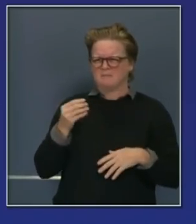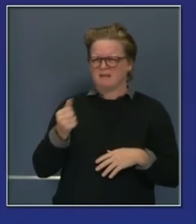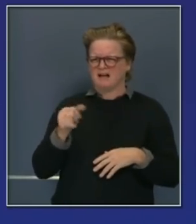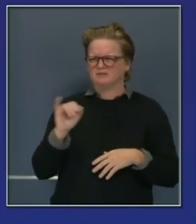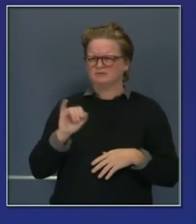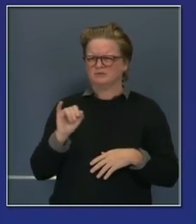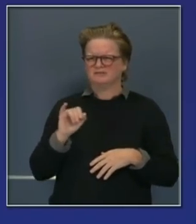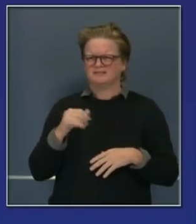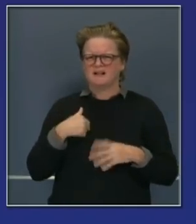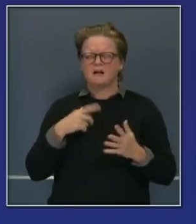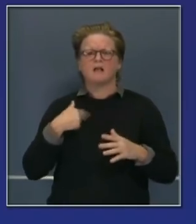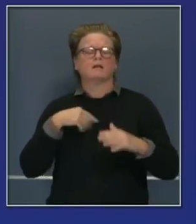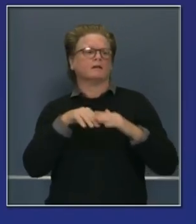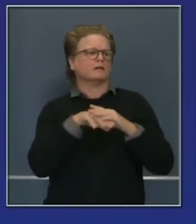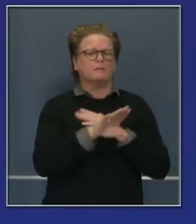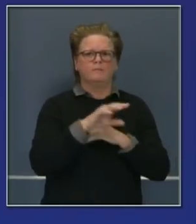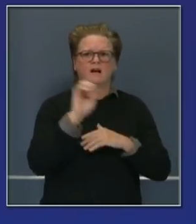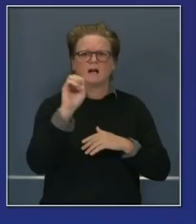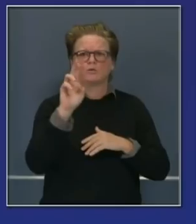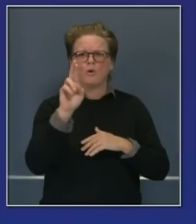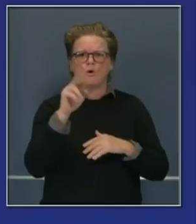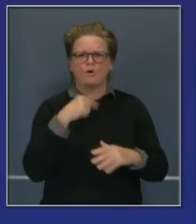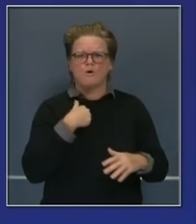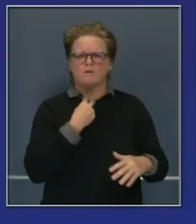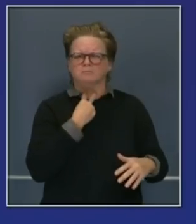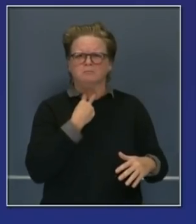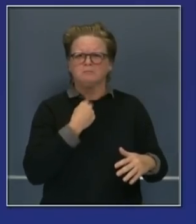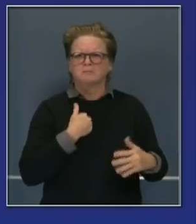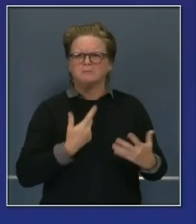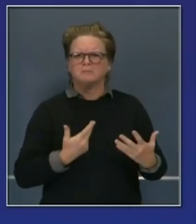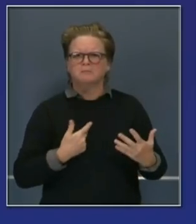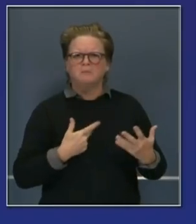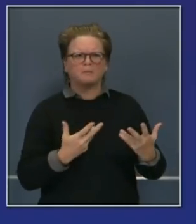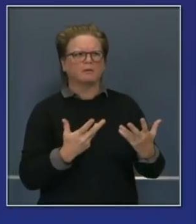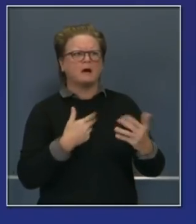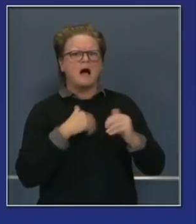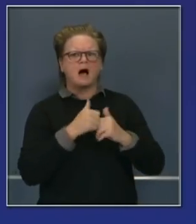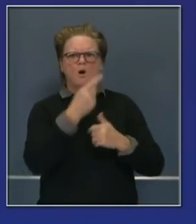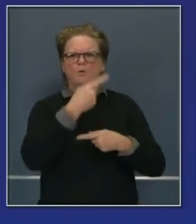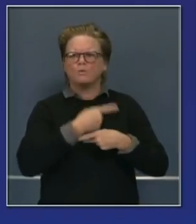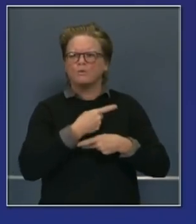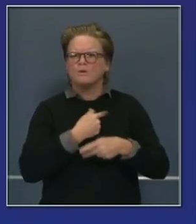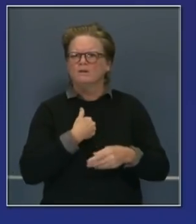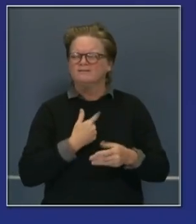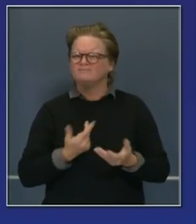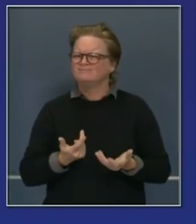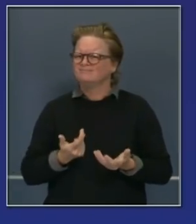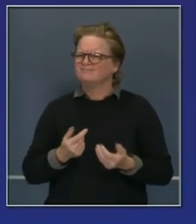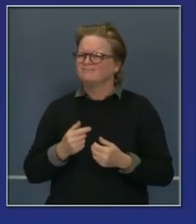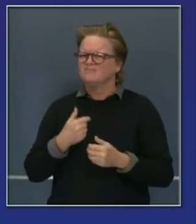YOU ARE PAYING FOR SICK CARE ON THE BACK AND THROUGH YOUR PREMIUM. YOU EITHER WANT TO PAY EXPONENTIALLY MORE IN THE EMERGENCY ROOM OR STABILIZE INDIVIDUALS BY GETTING THEM A